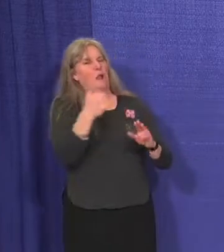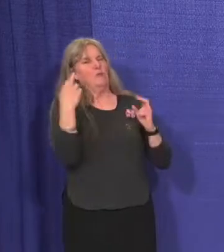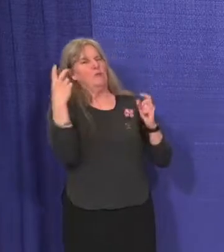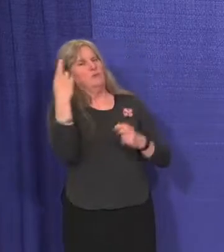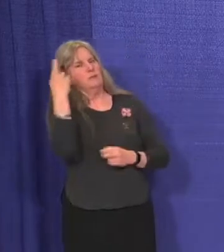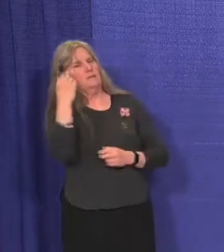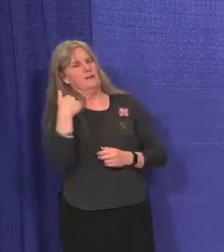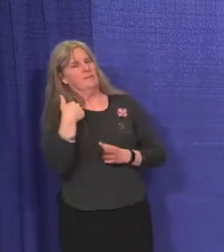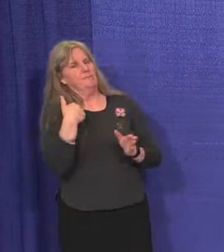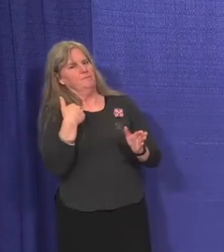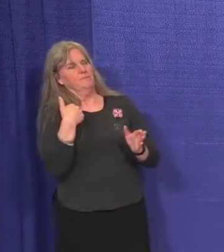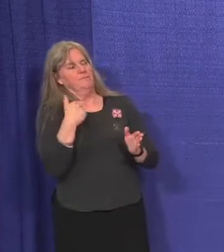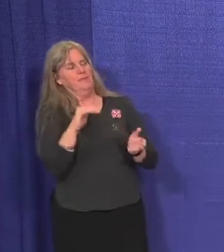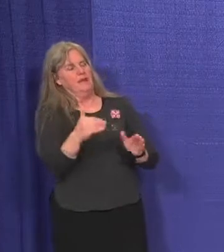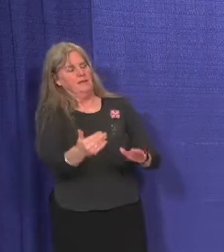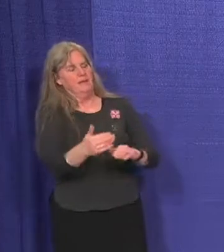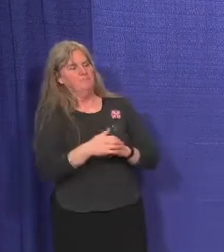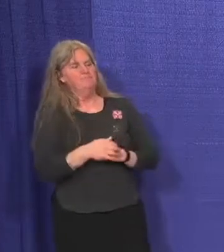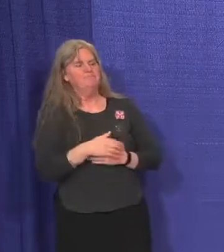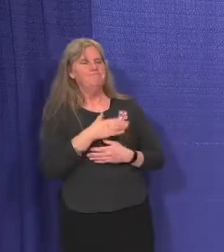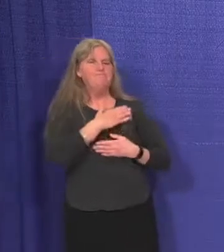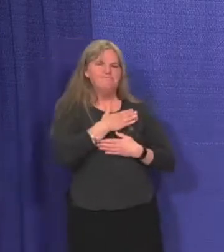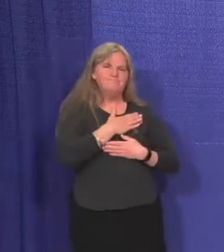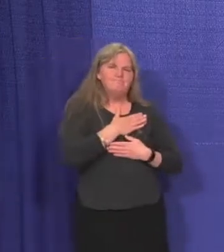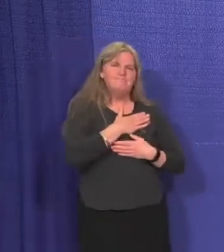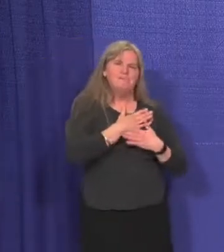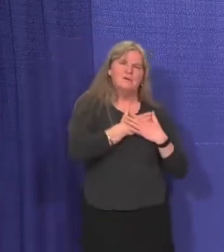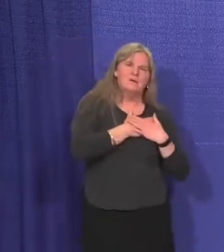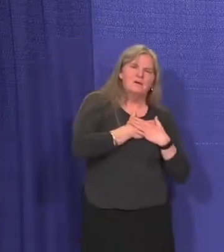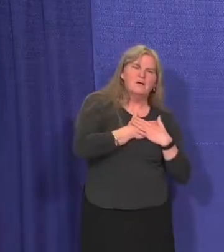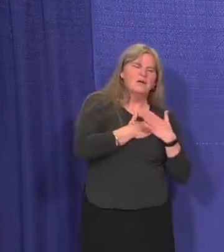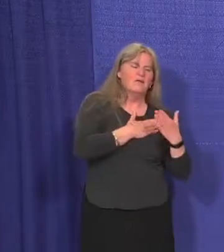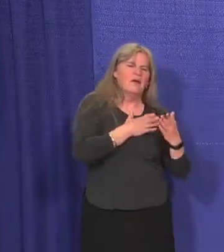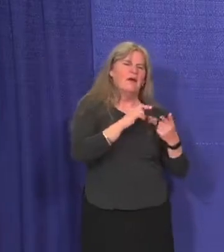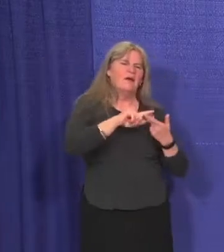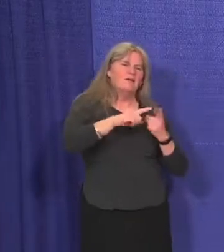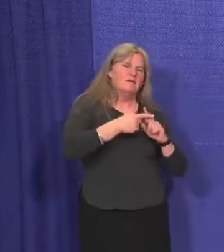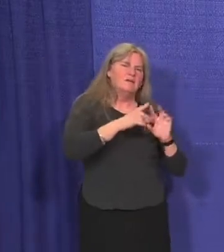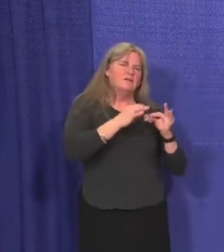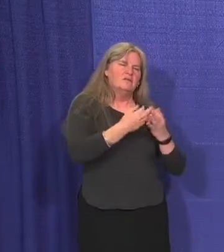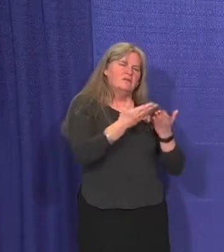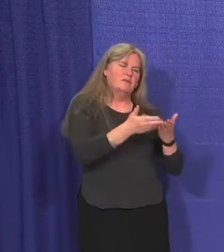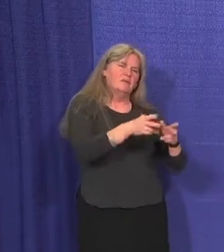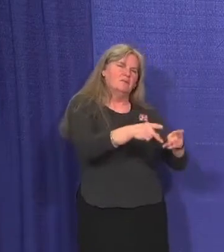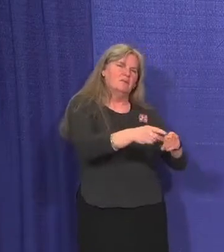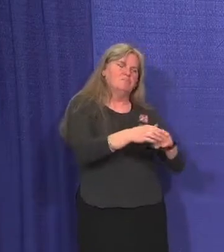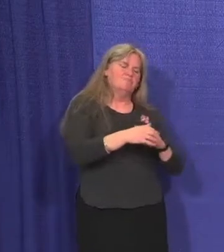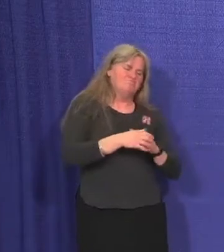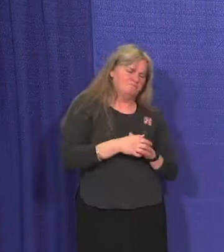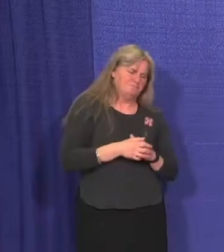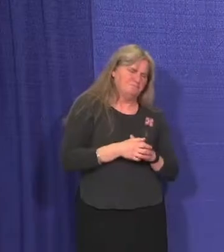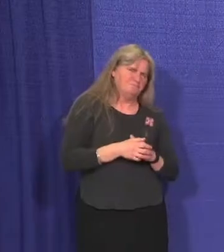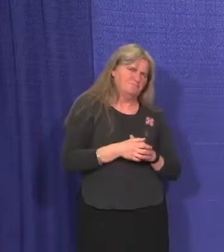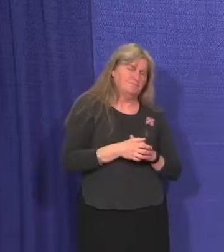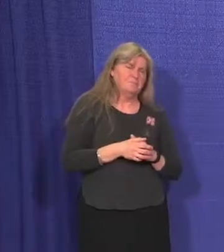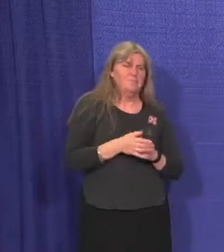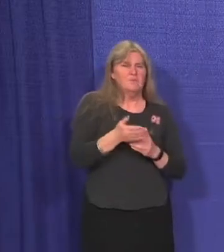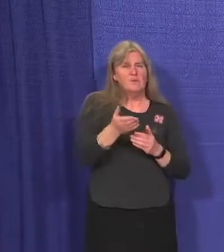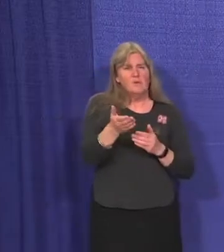We announce this case on Monday. The individual died from other health conditions although the